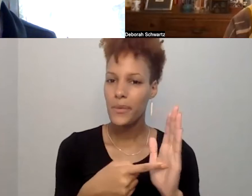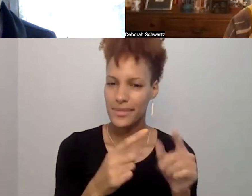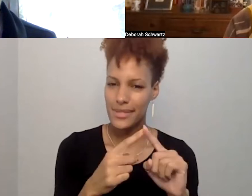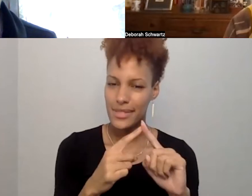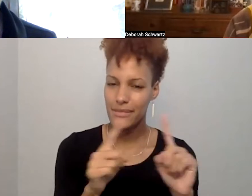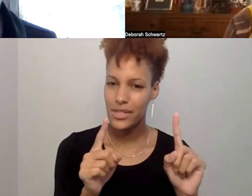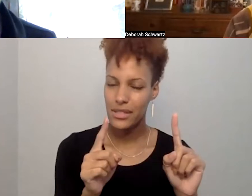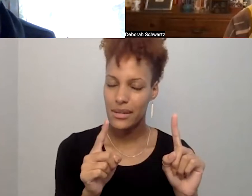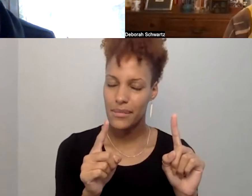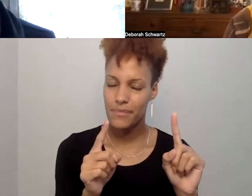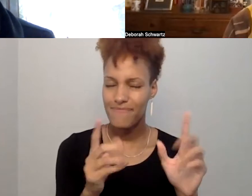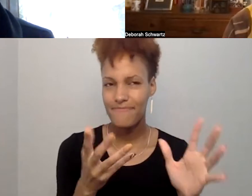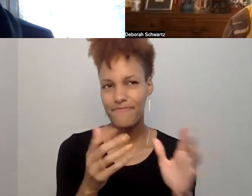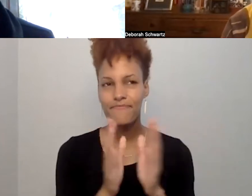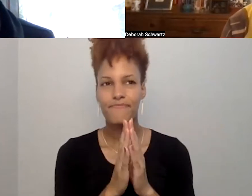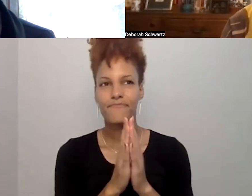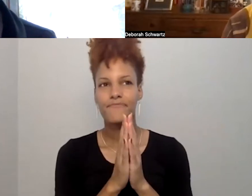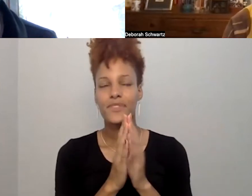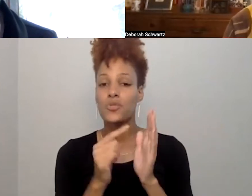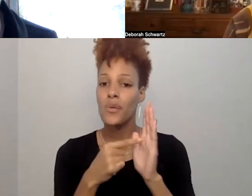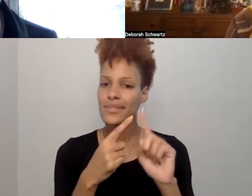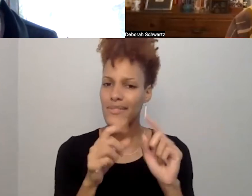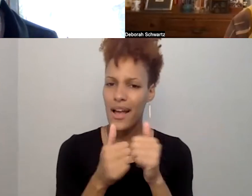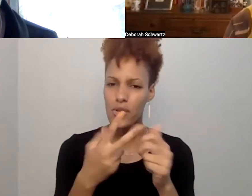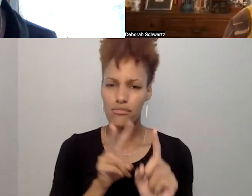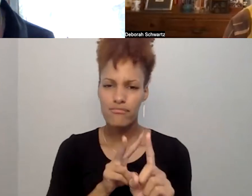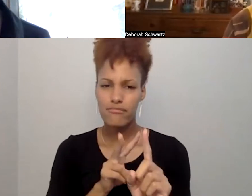a different way of thinking about Saratoga Springs